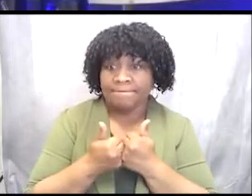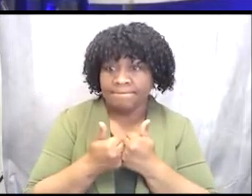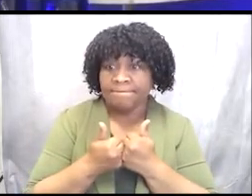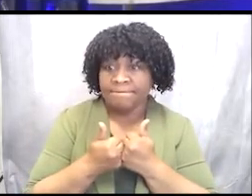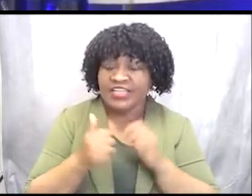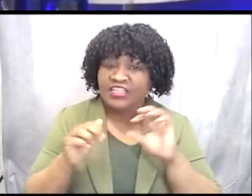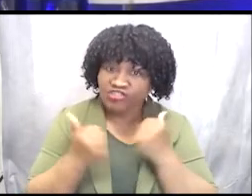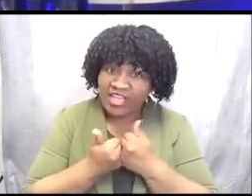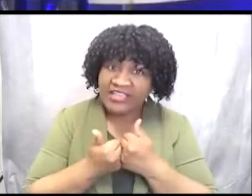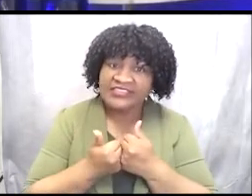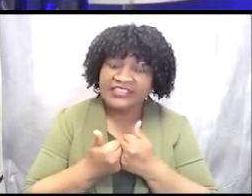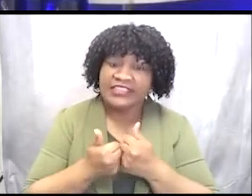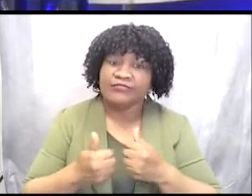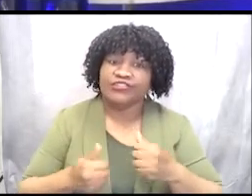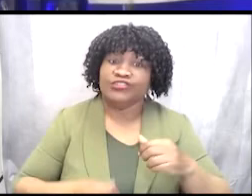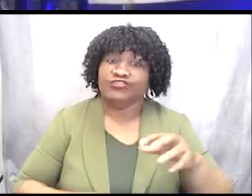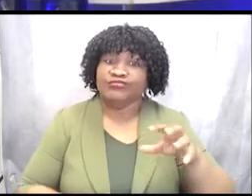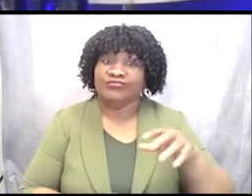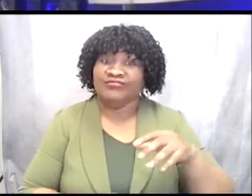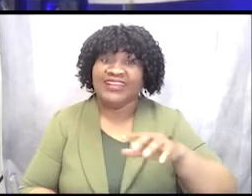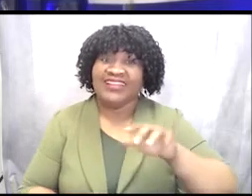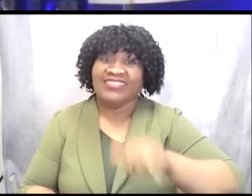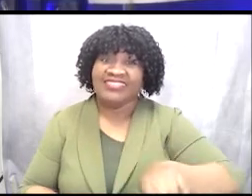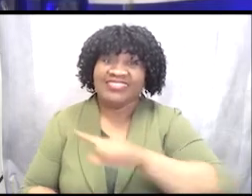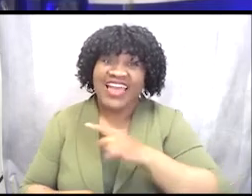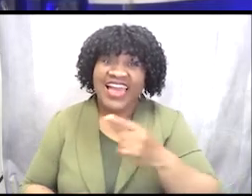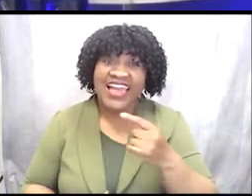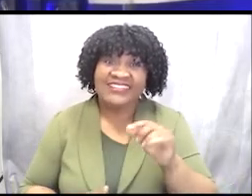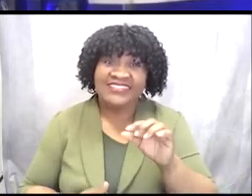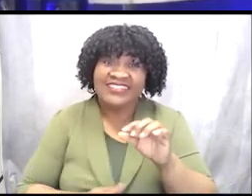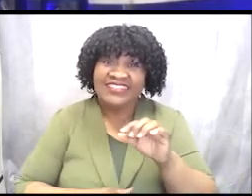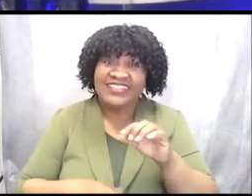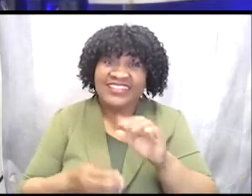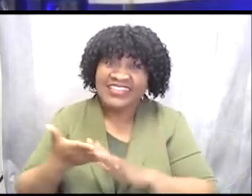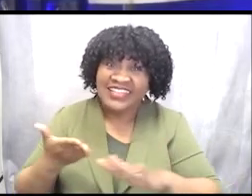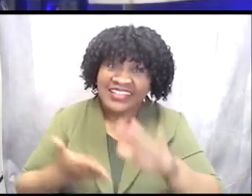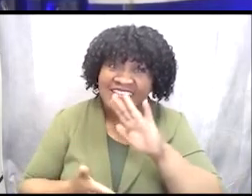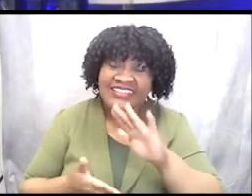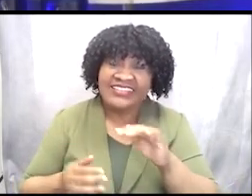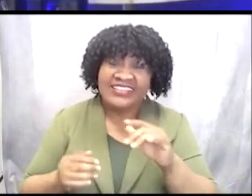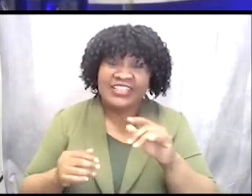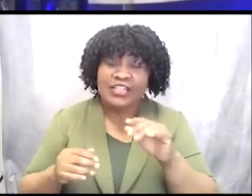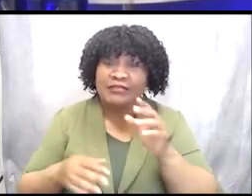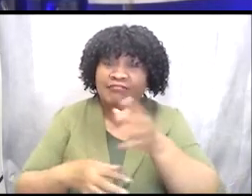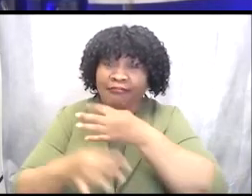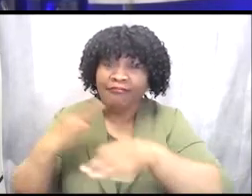to take the institution out of the core and put family, students, and communities